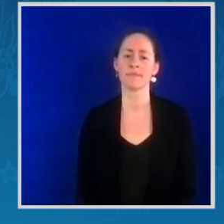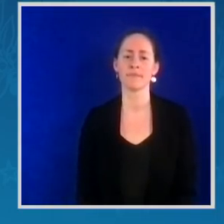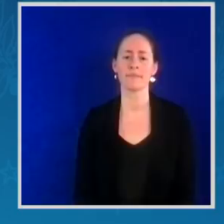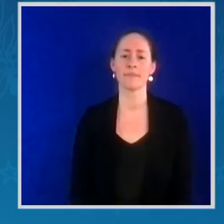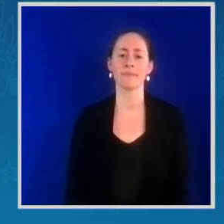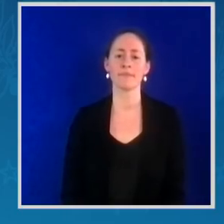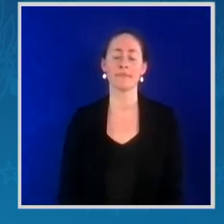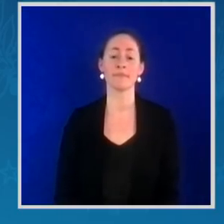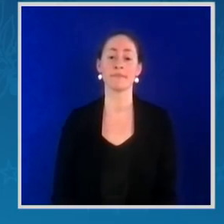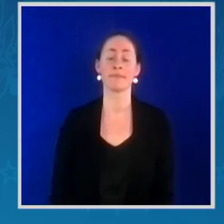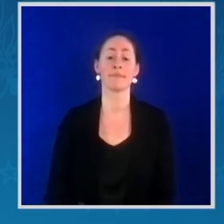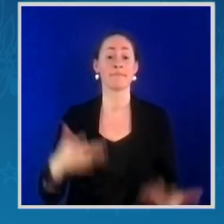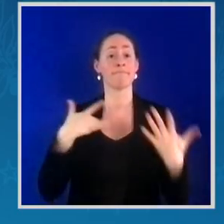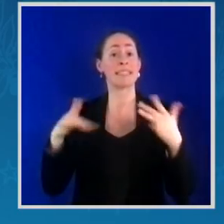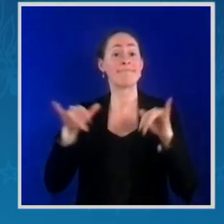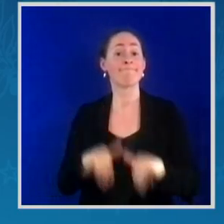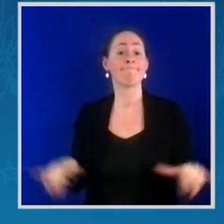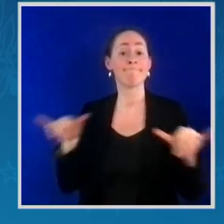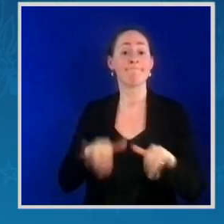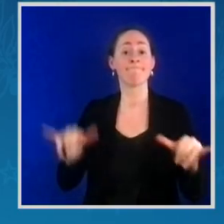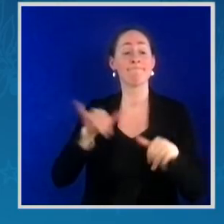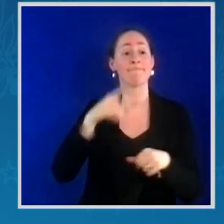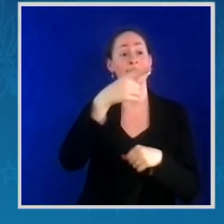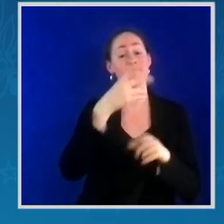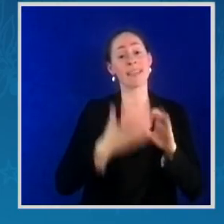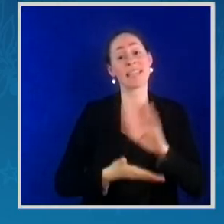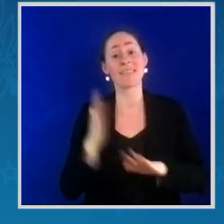they don't want to leave and most want to go back.